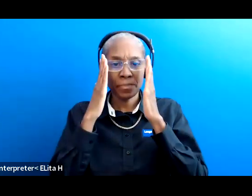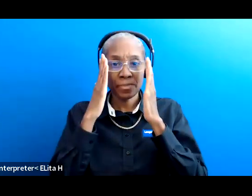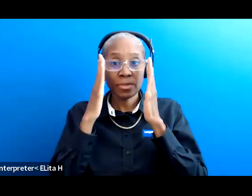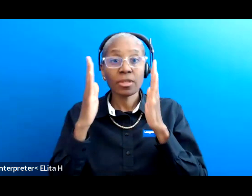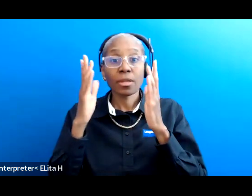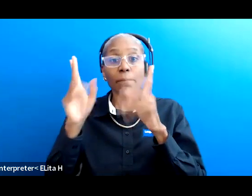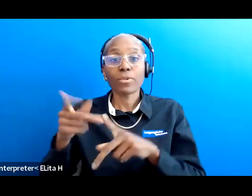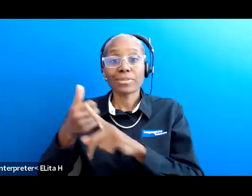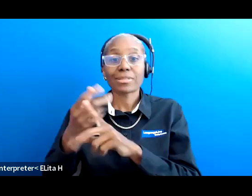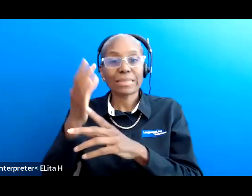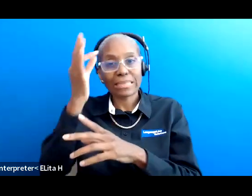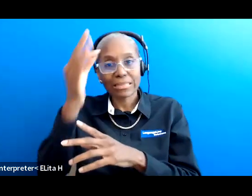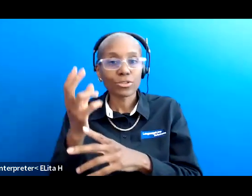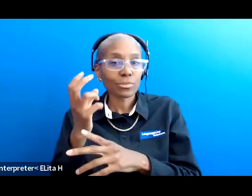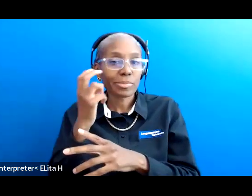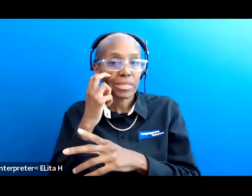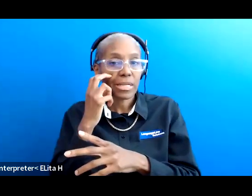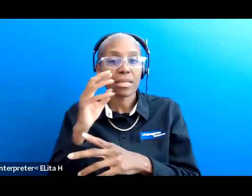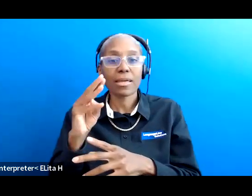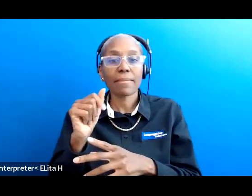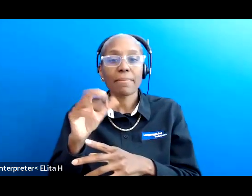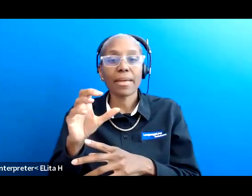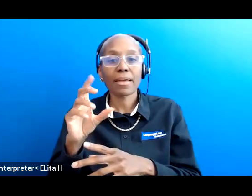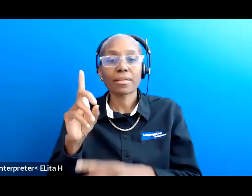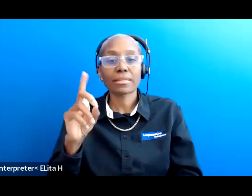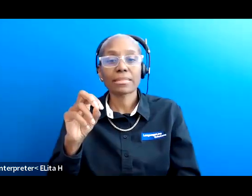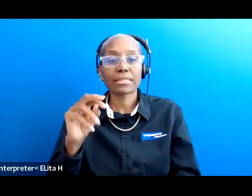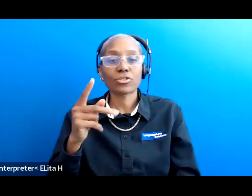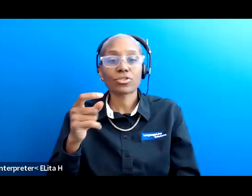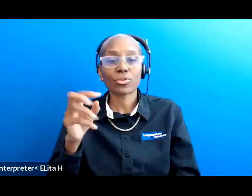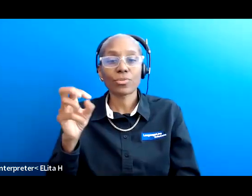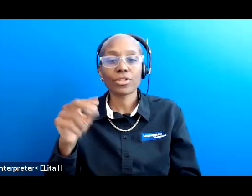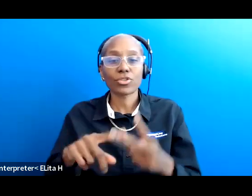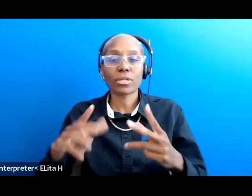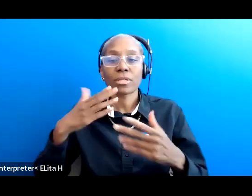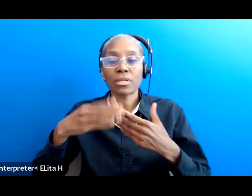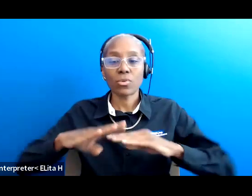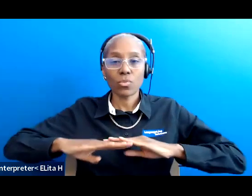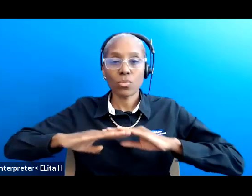blind, has macular degeneration, is paralyzed from the waist down, and they need more hope.